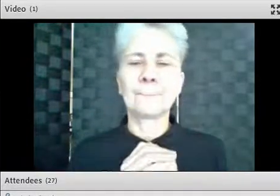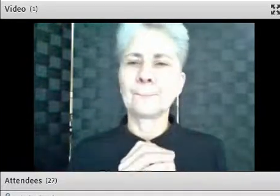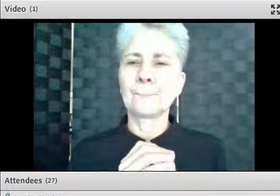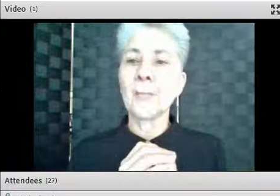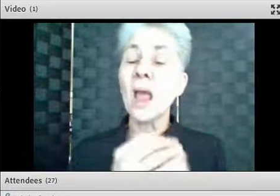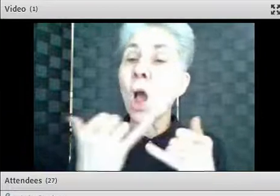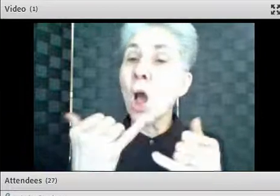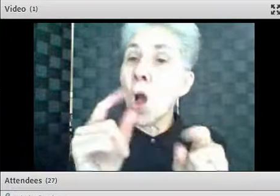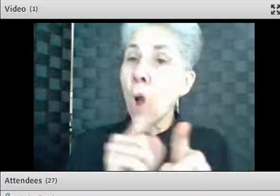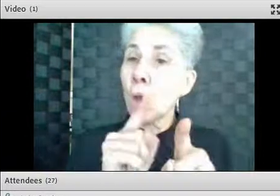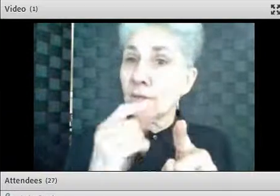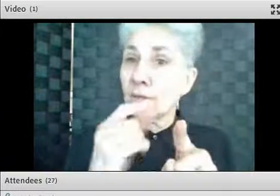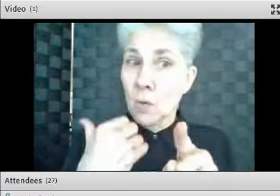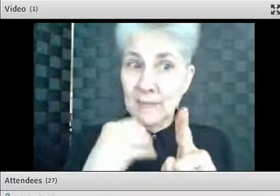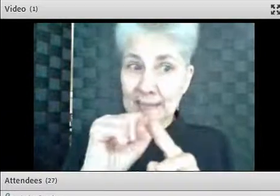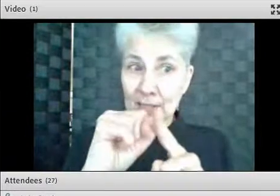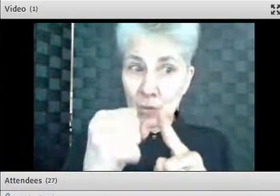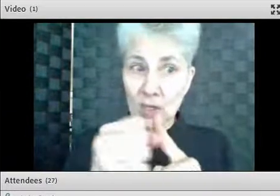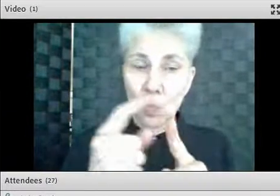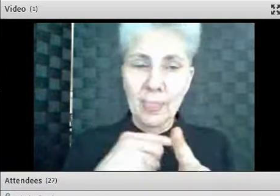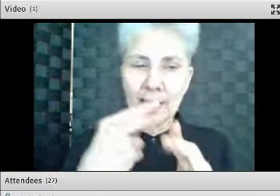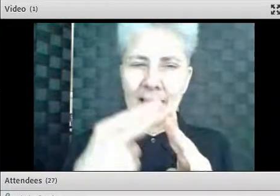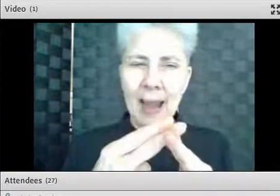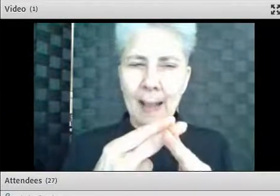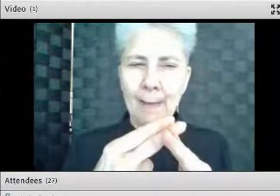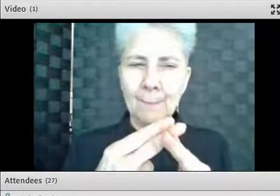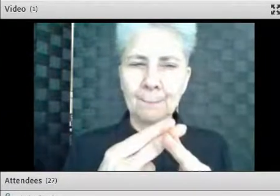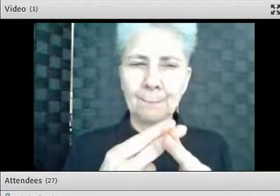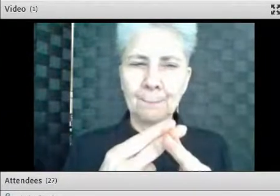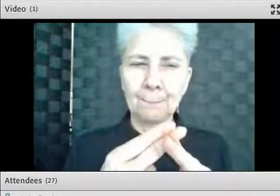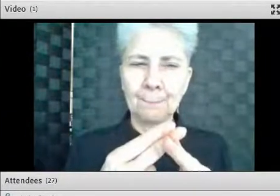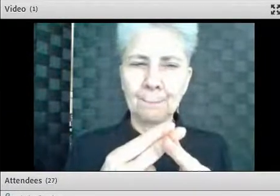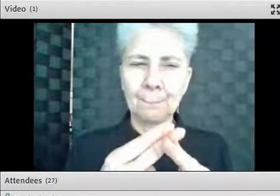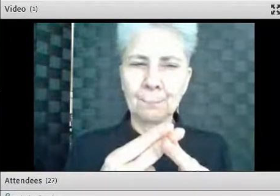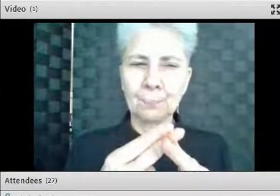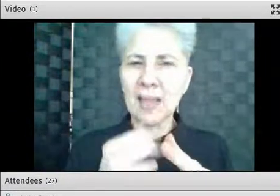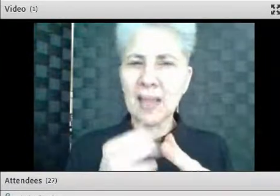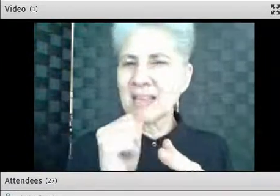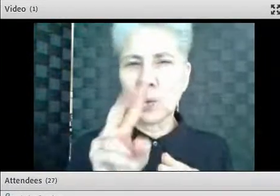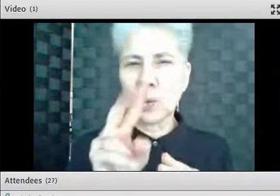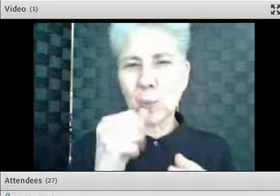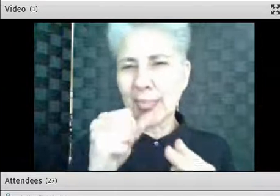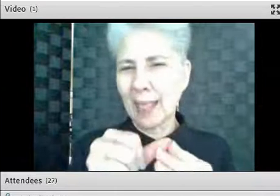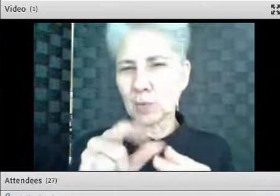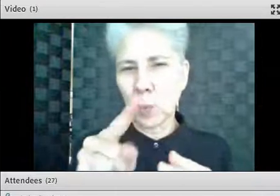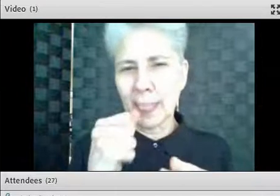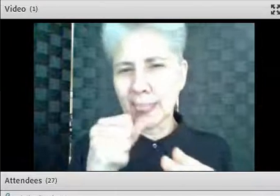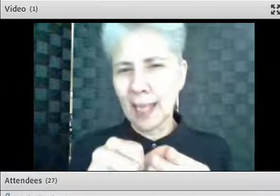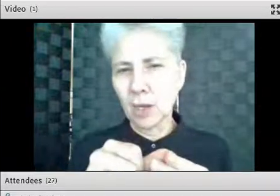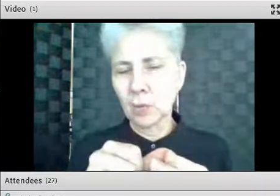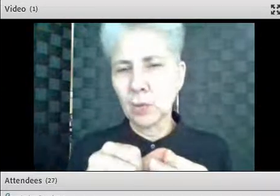Also, if you have a situation where a name is less than three letters long, then just Cutter out as far as you can,